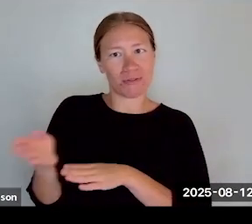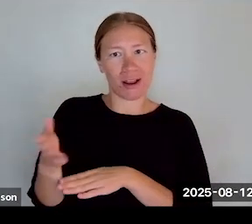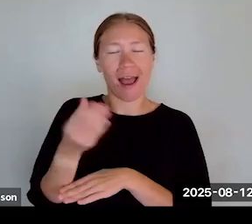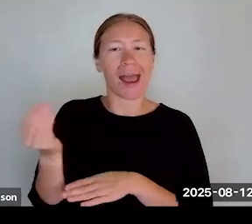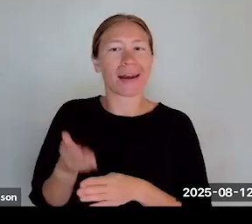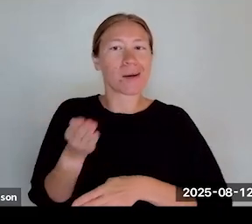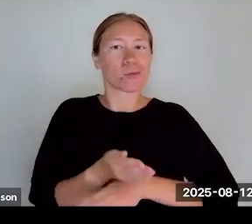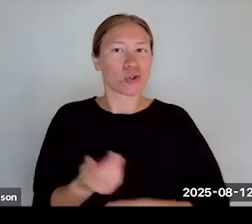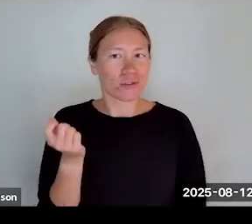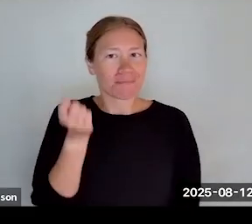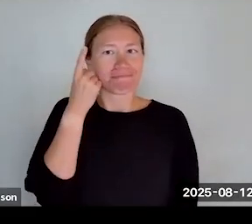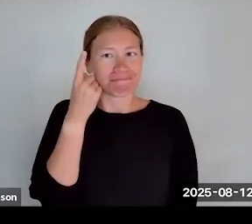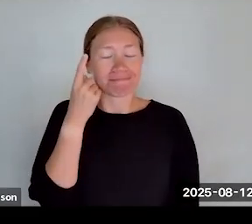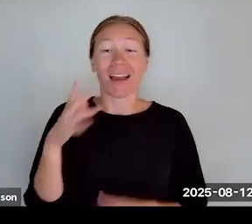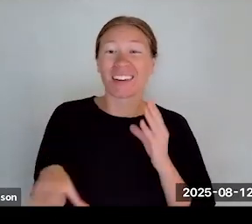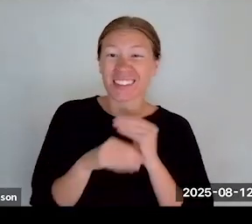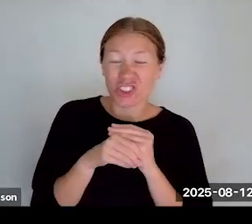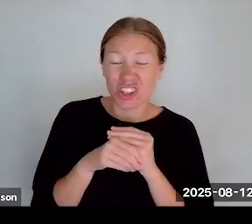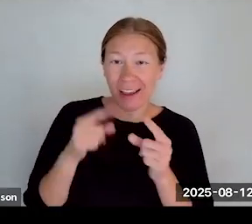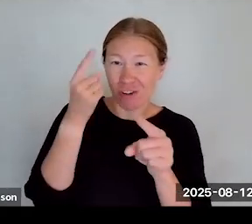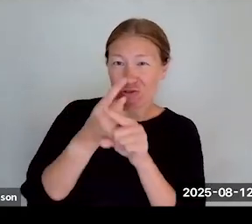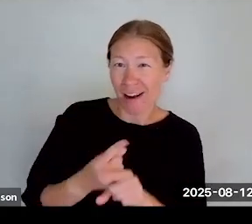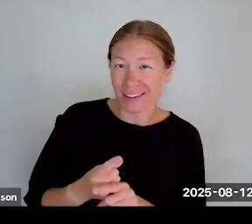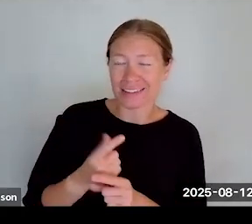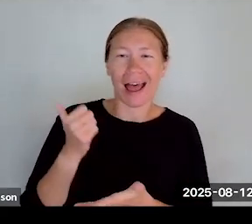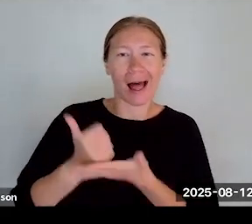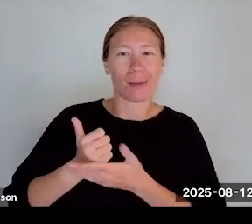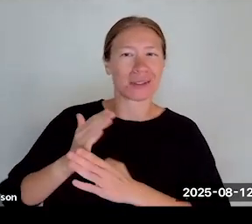Additionally, correctness helps to prevent confusion and misunderstanding.